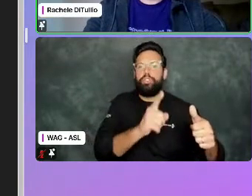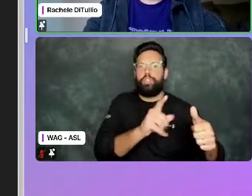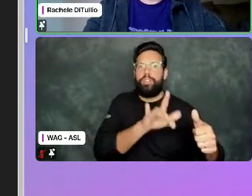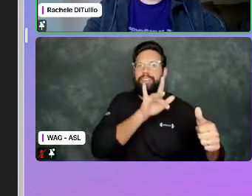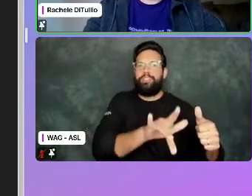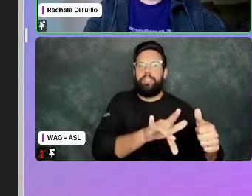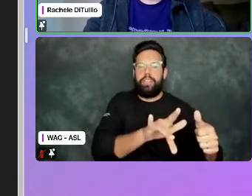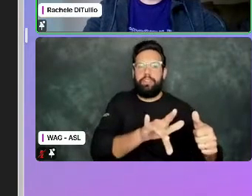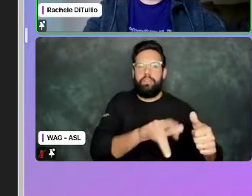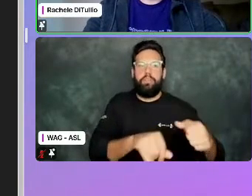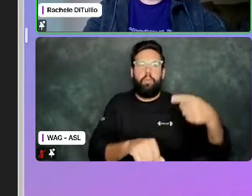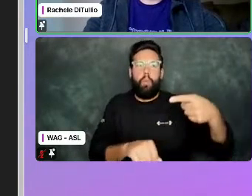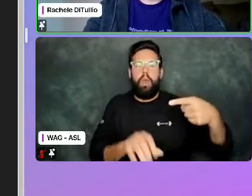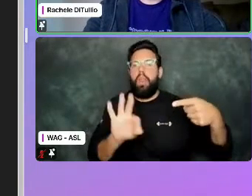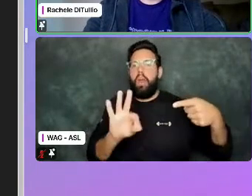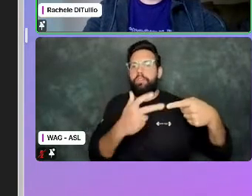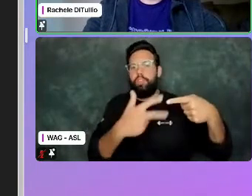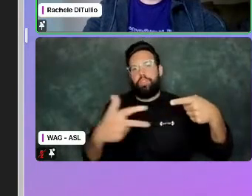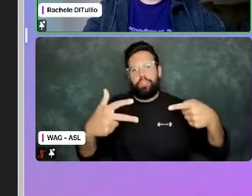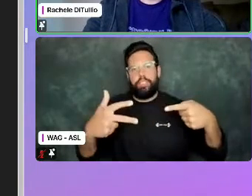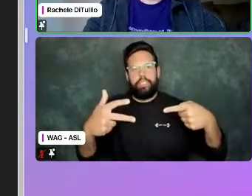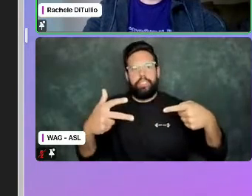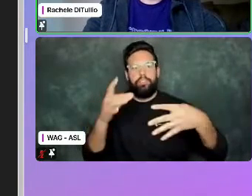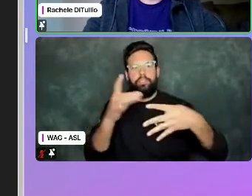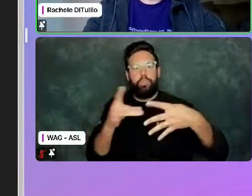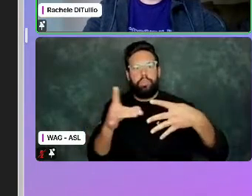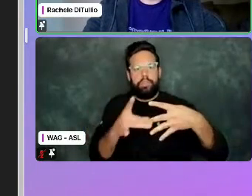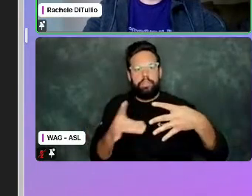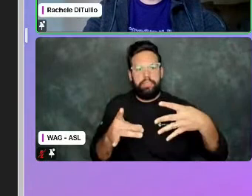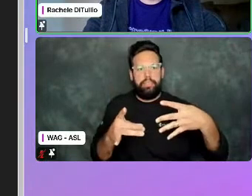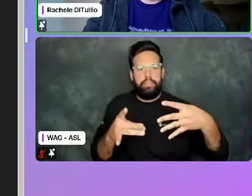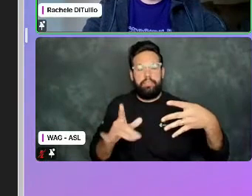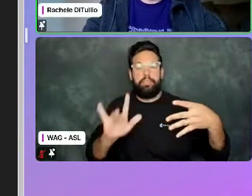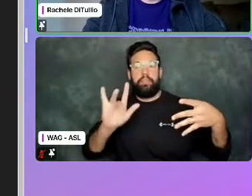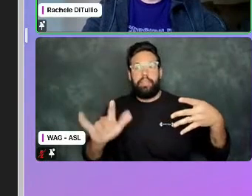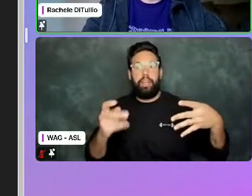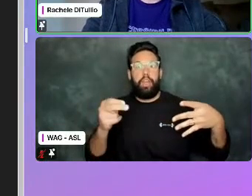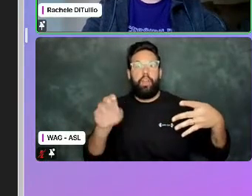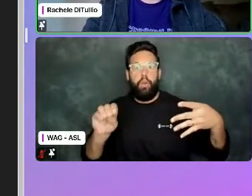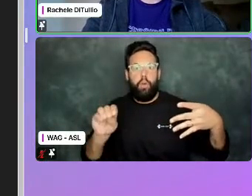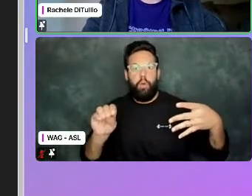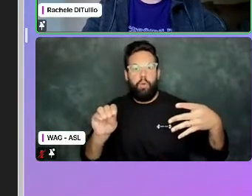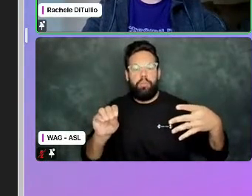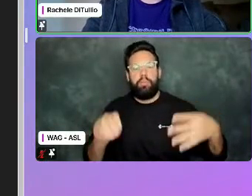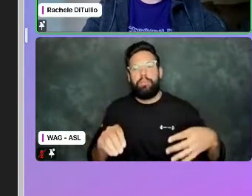altered? Start grouping. Not sure, radio buttons check one or three.